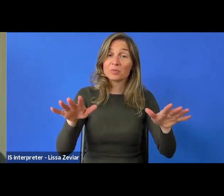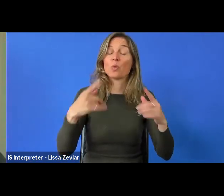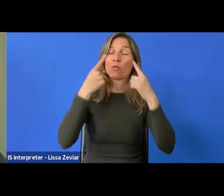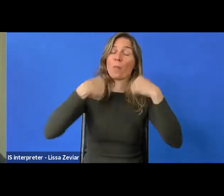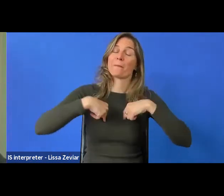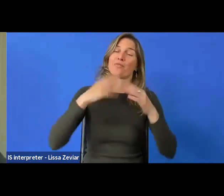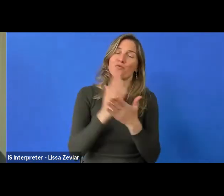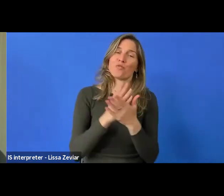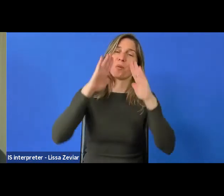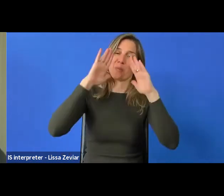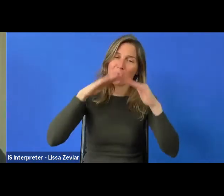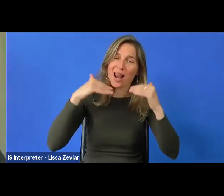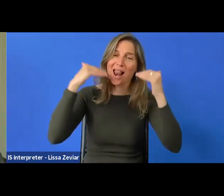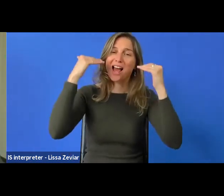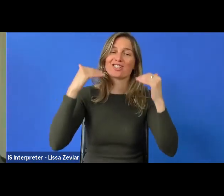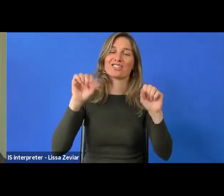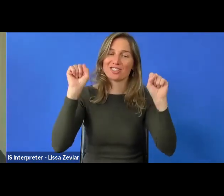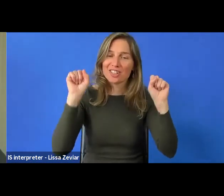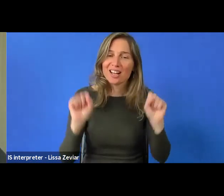which is also very well divided in two parts: